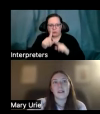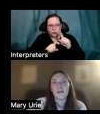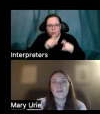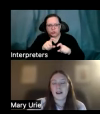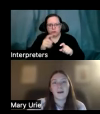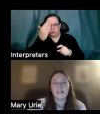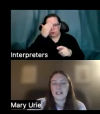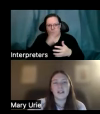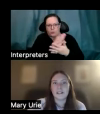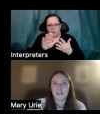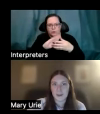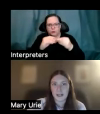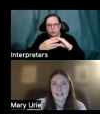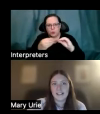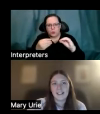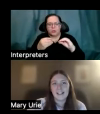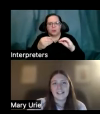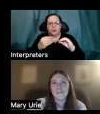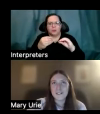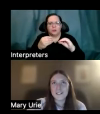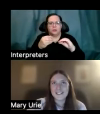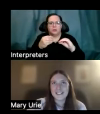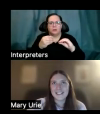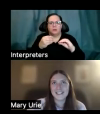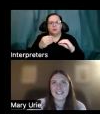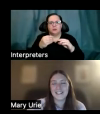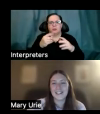them to come and tell us their story. And unfortunately, a lot